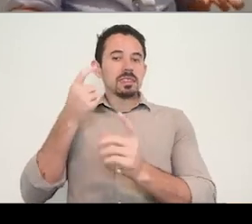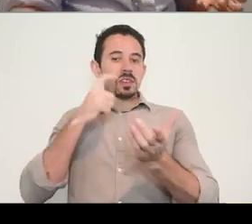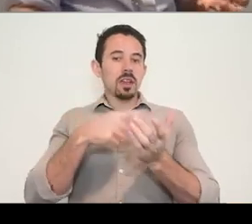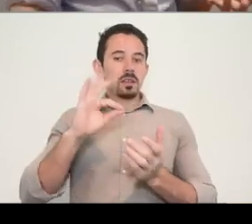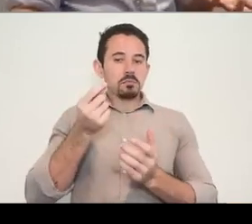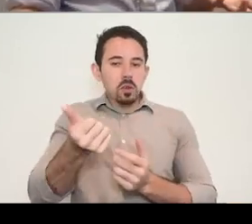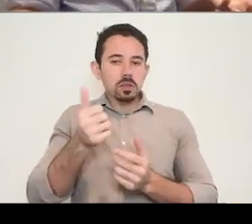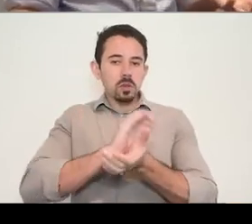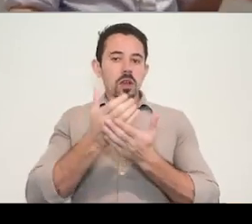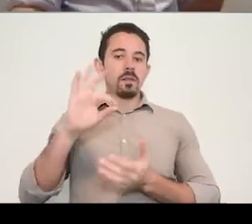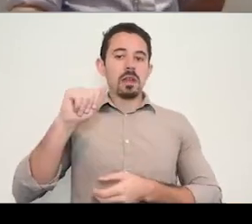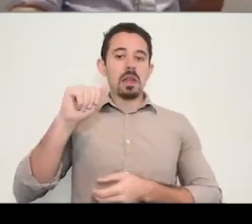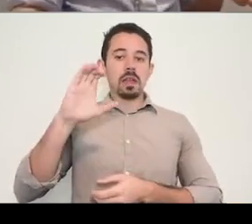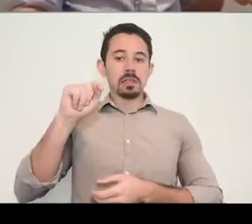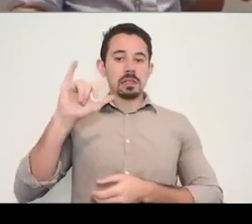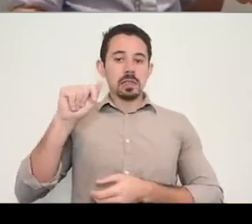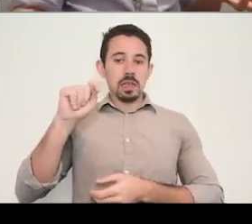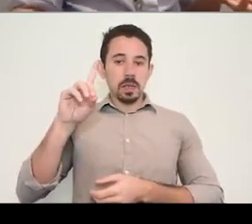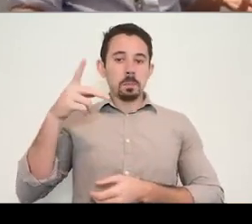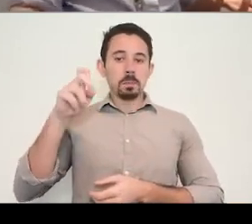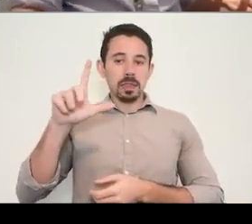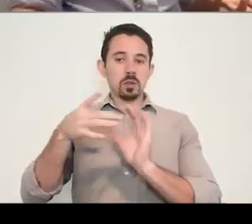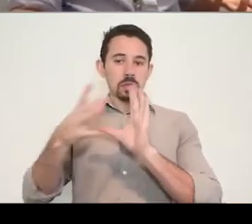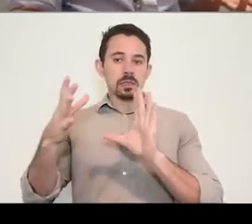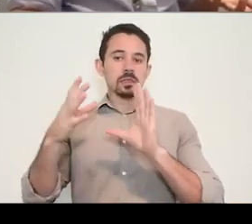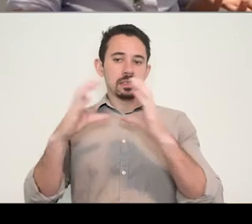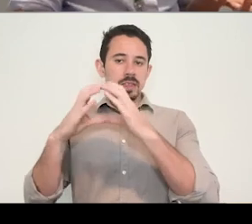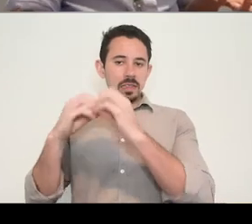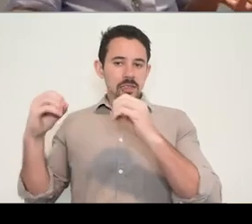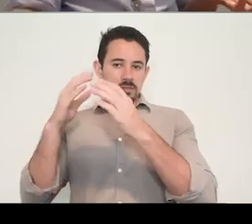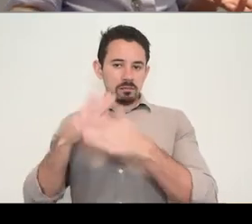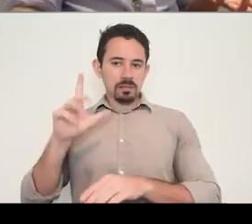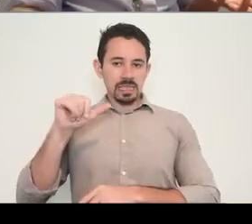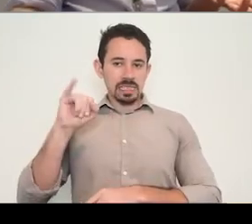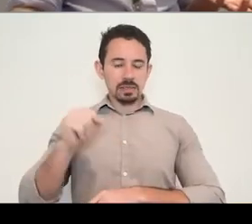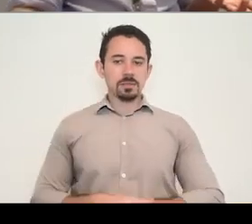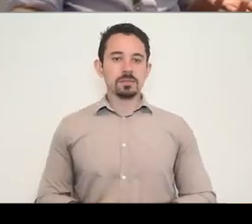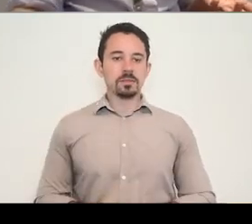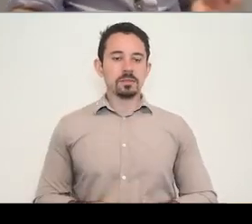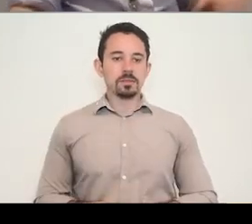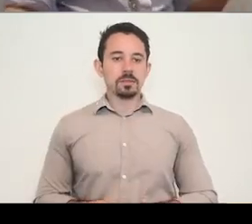The complementation strain which forms a biofilm produces cell associated and secreted Pel, and